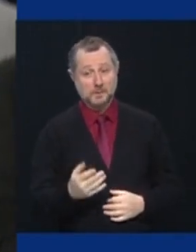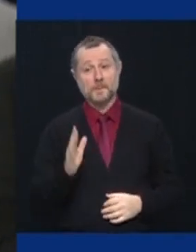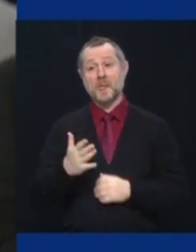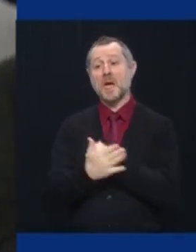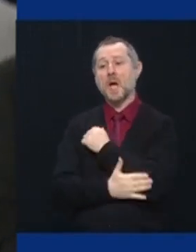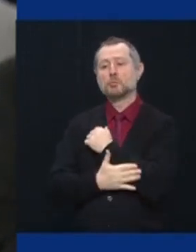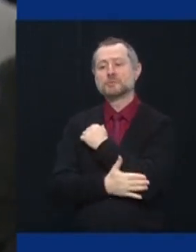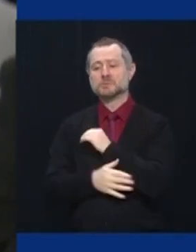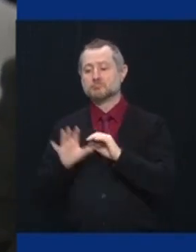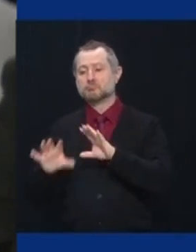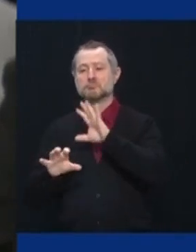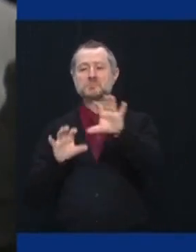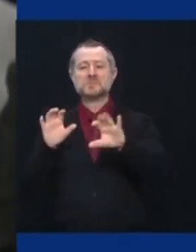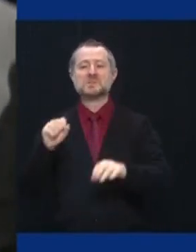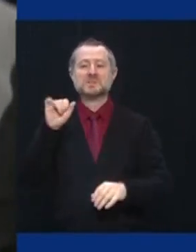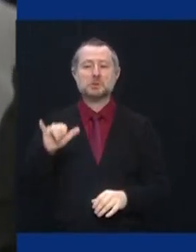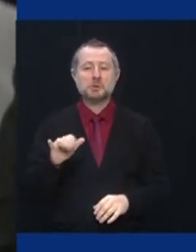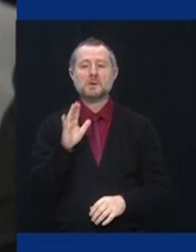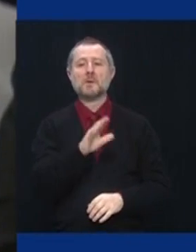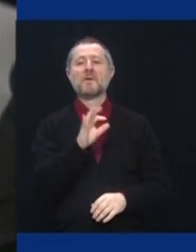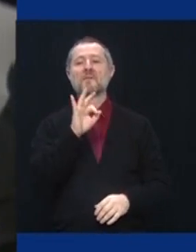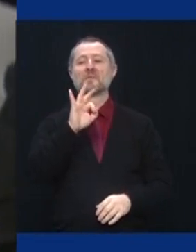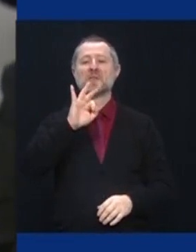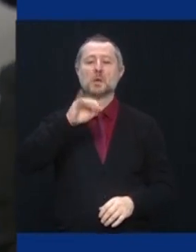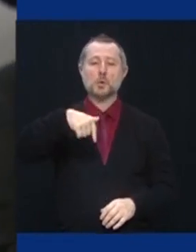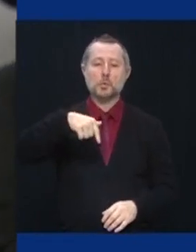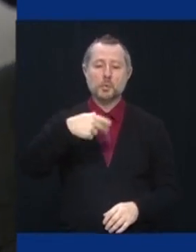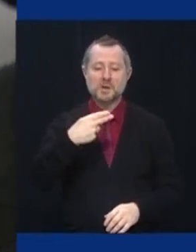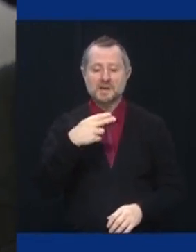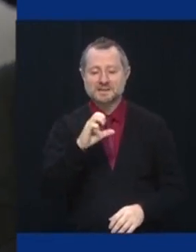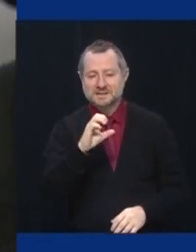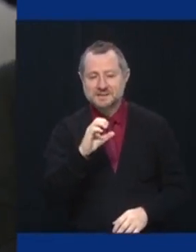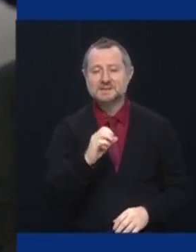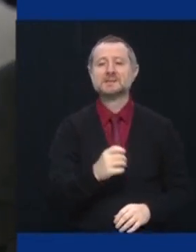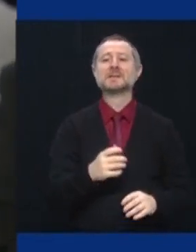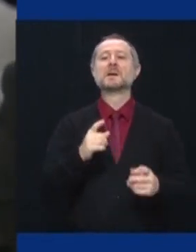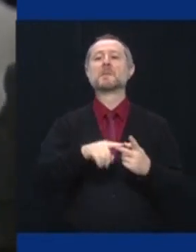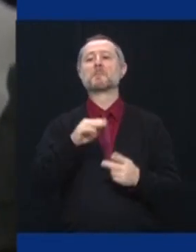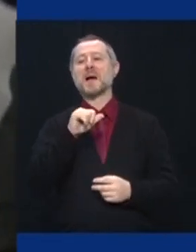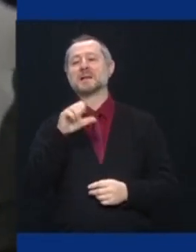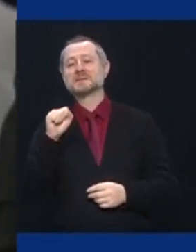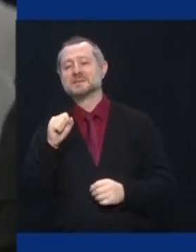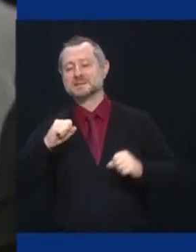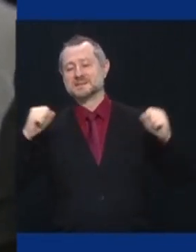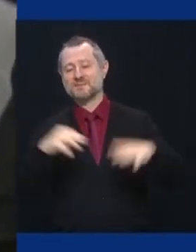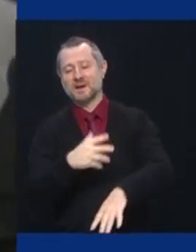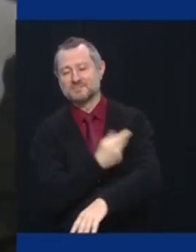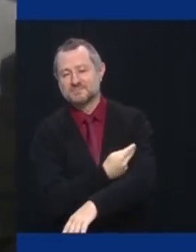ALL SITES, STARTING MARCH 17th, NEXT WEDNESDAY -- ALL SITES,